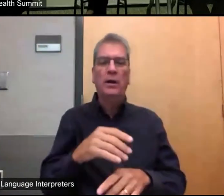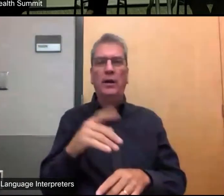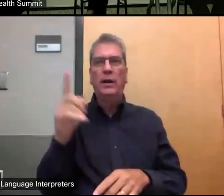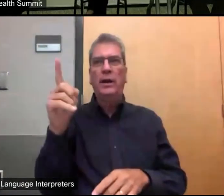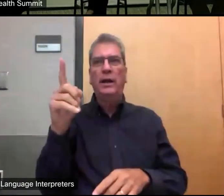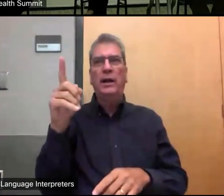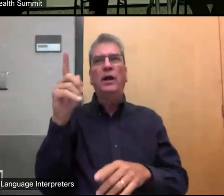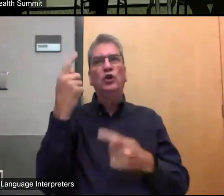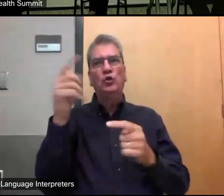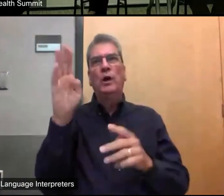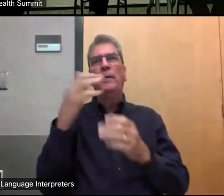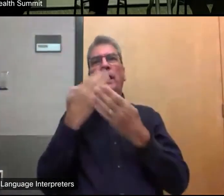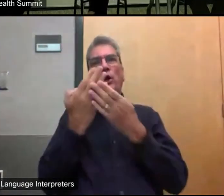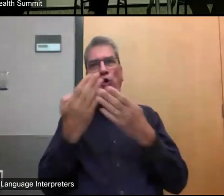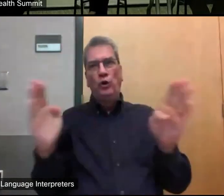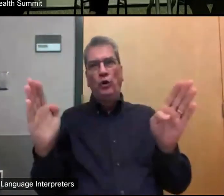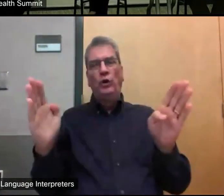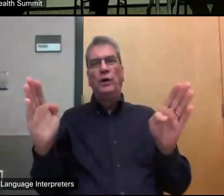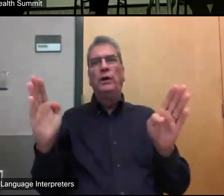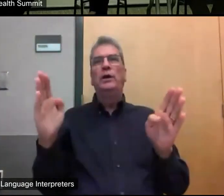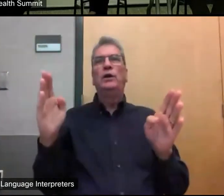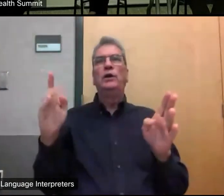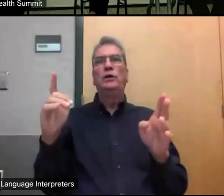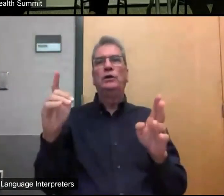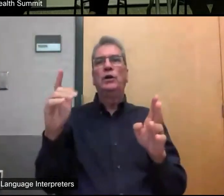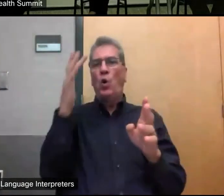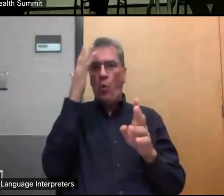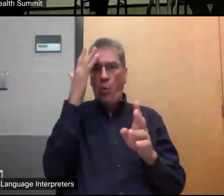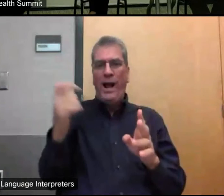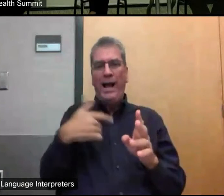Why, and why we're saying something and how we've come to that conclusion but it is hard